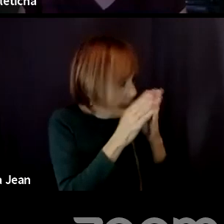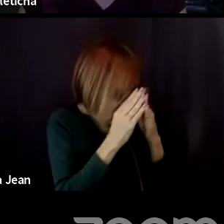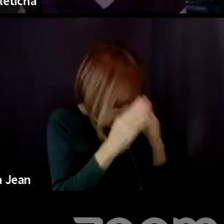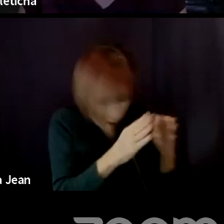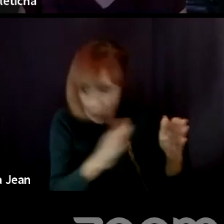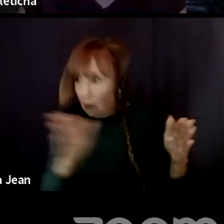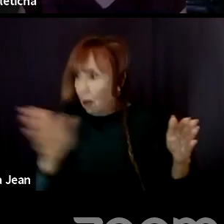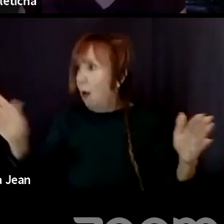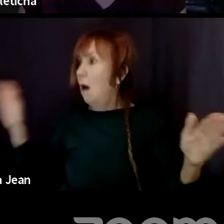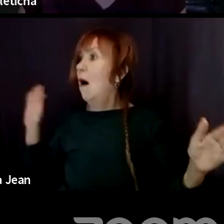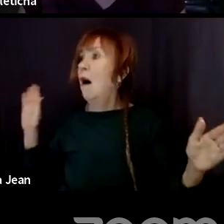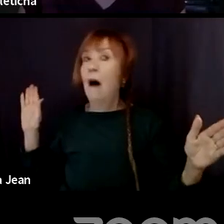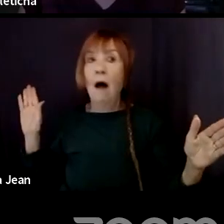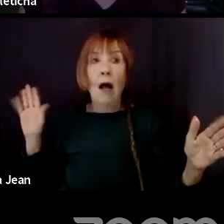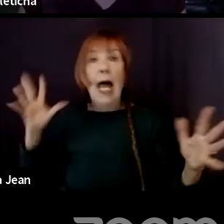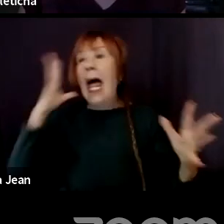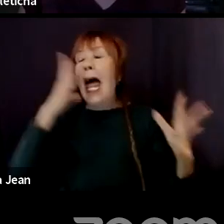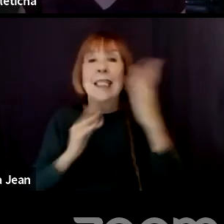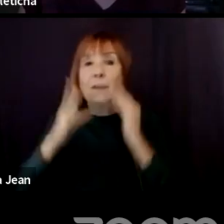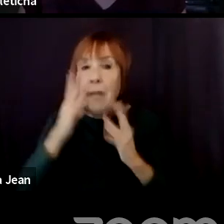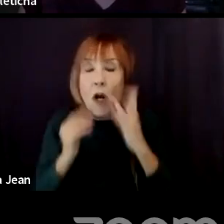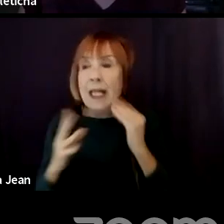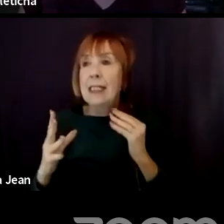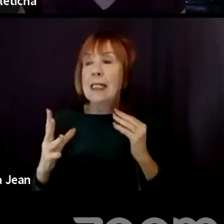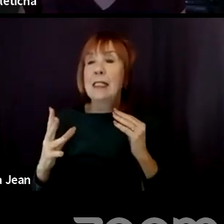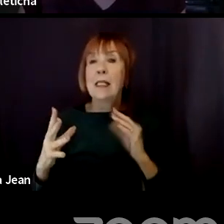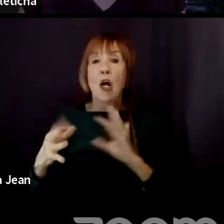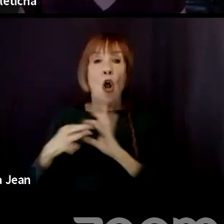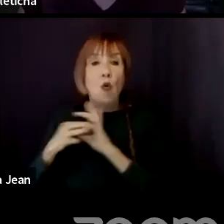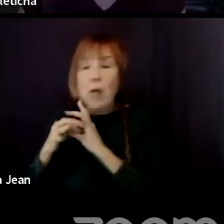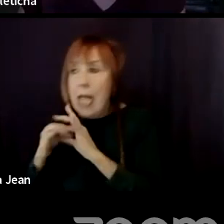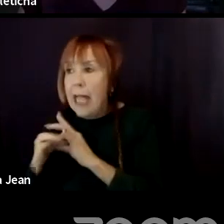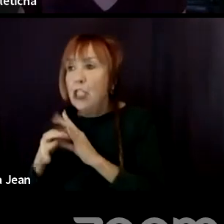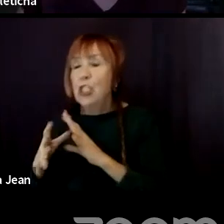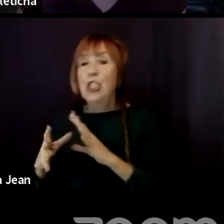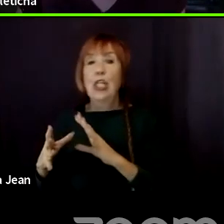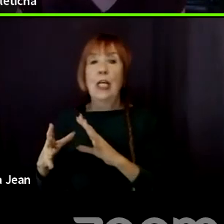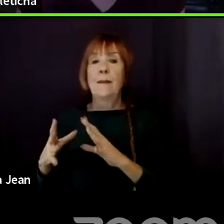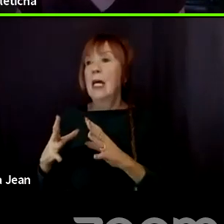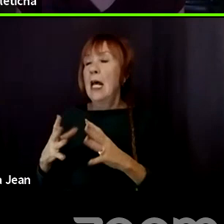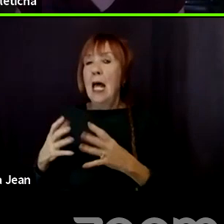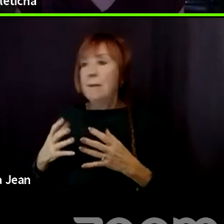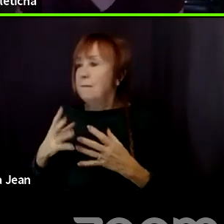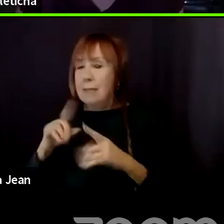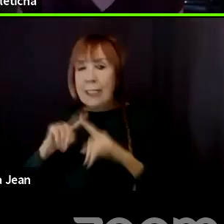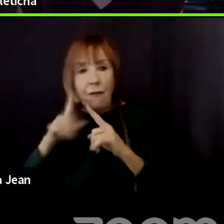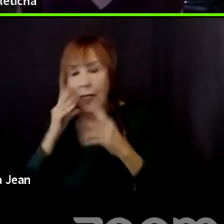it's also so that you don't come off as desperate. "Cause that's really what it's most